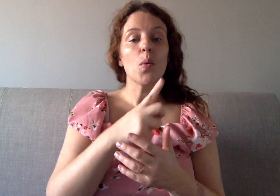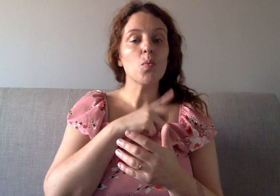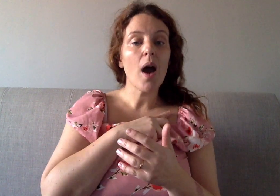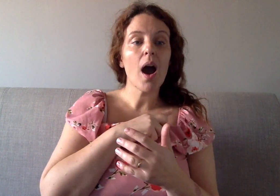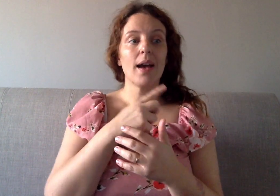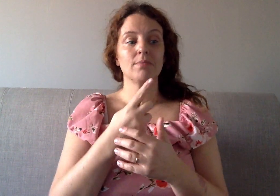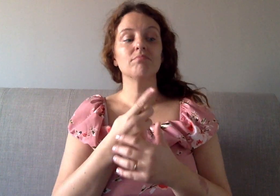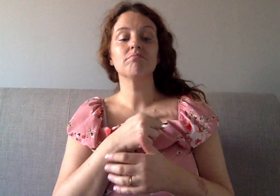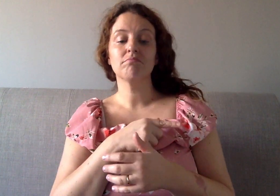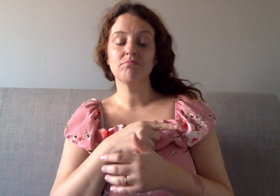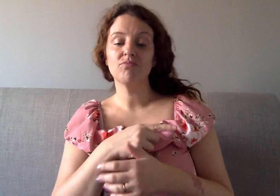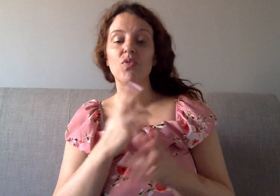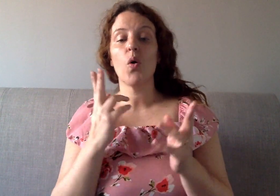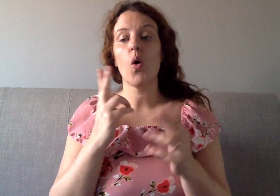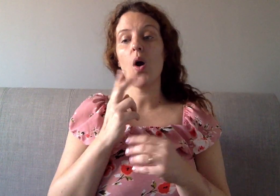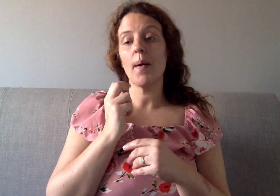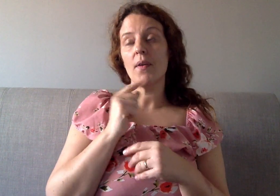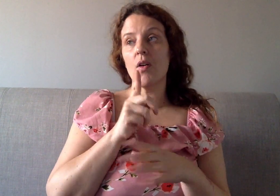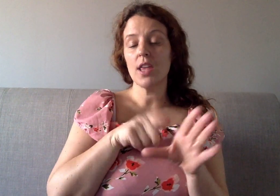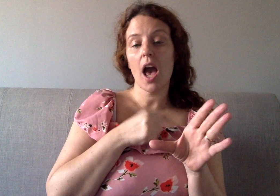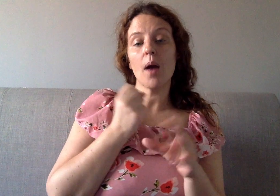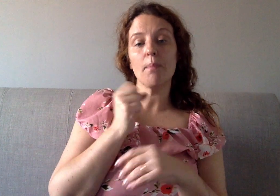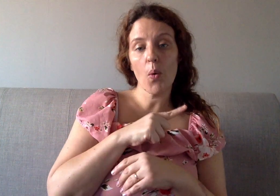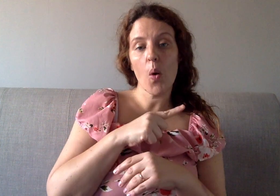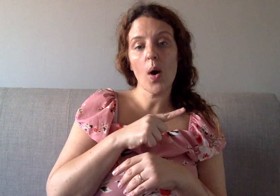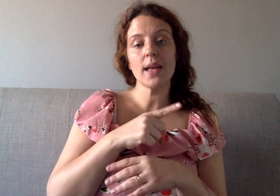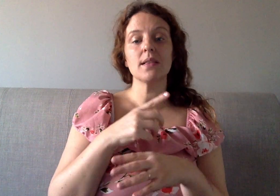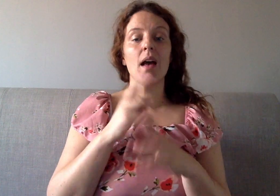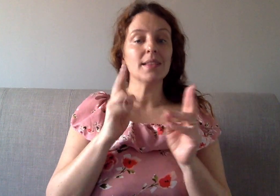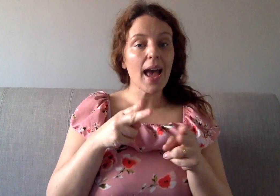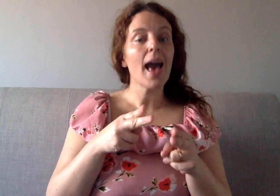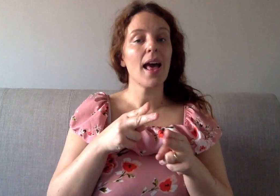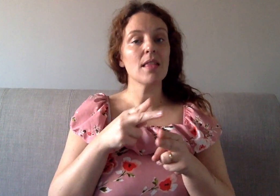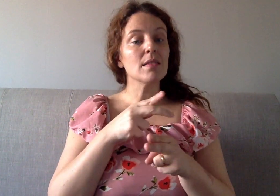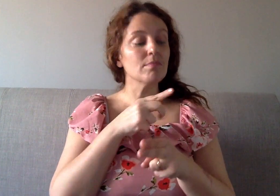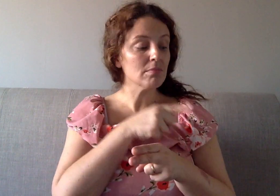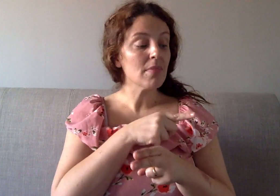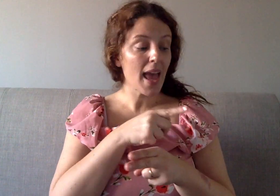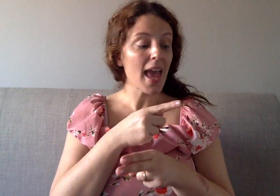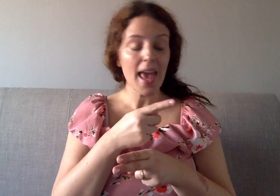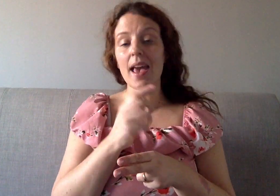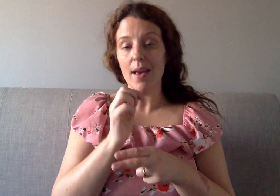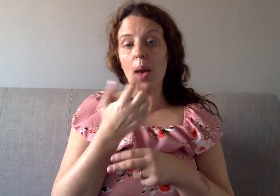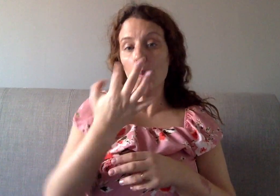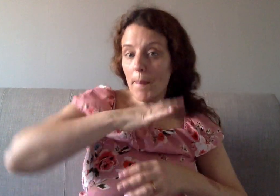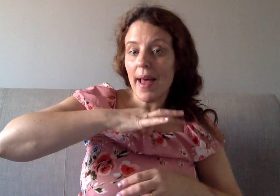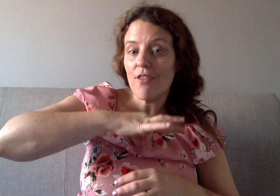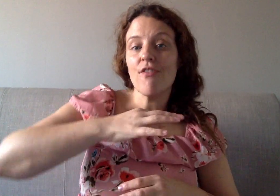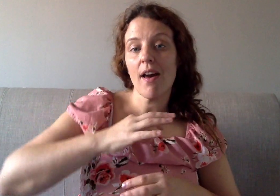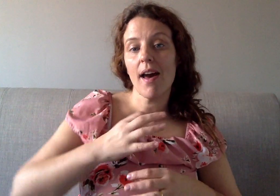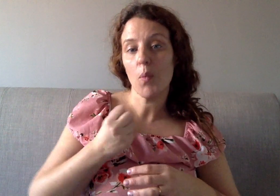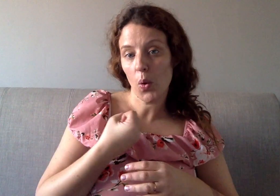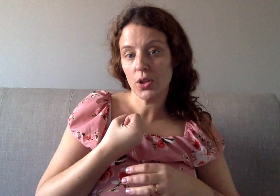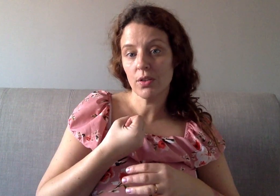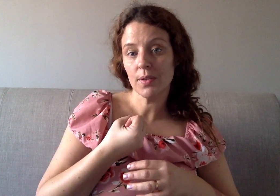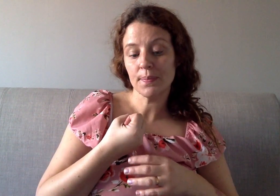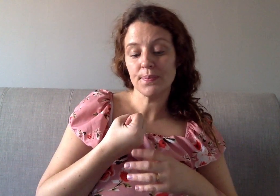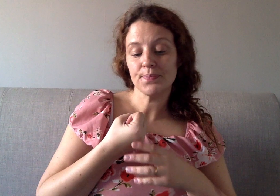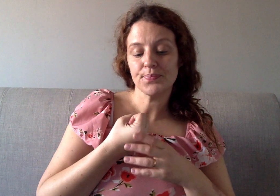From the young boys death he would benefit from.